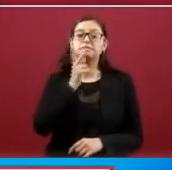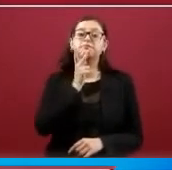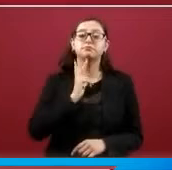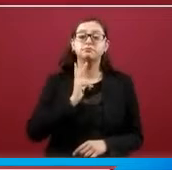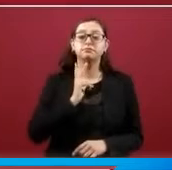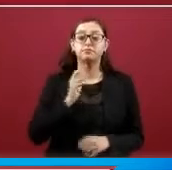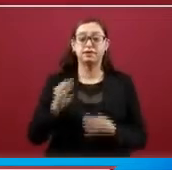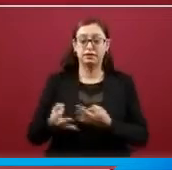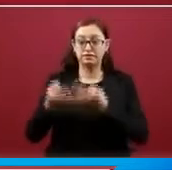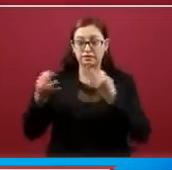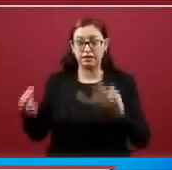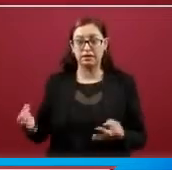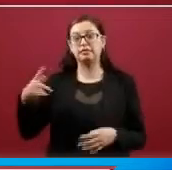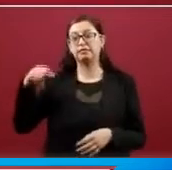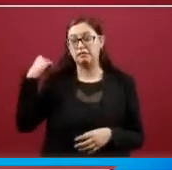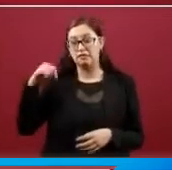This will be achieved by combating corruption